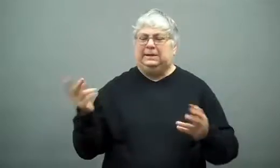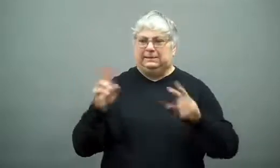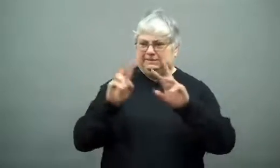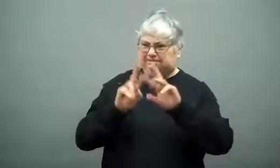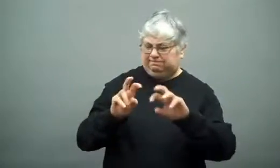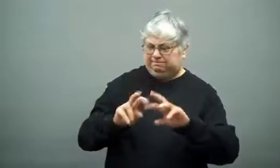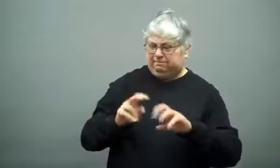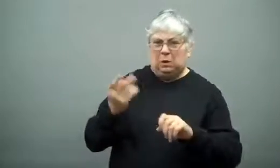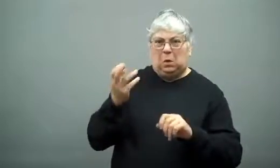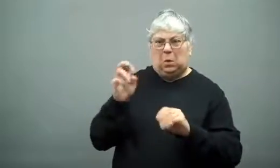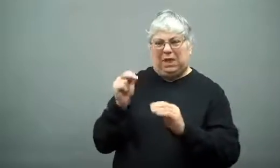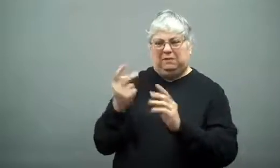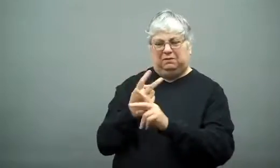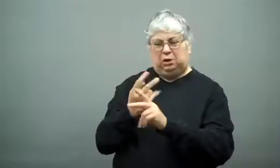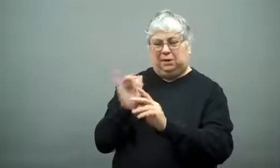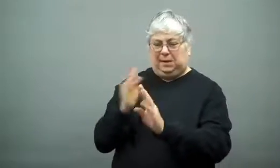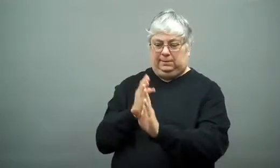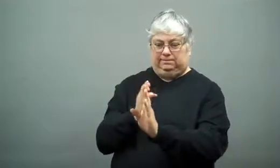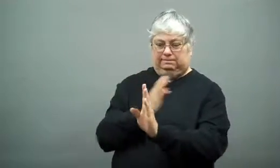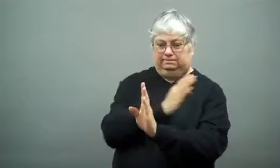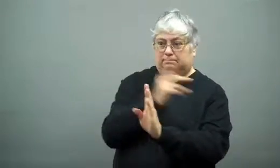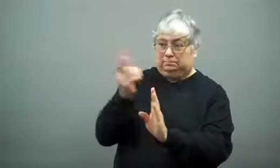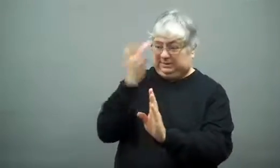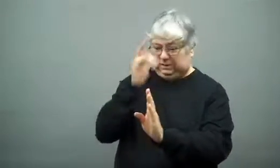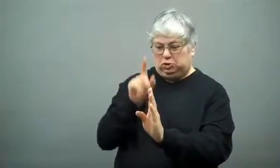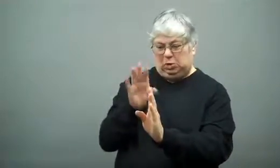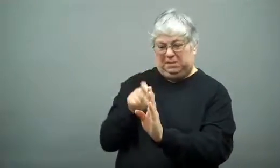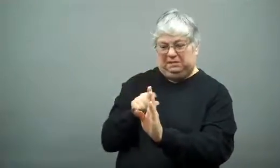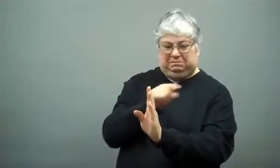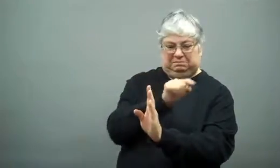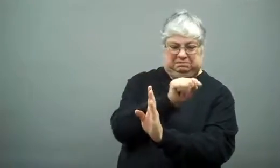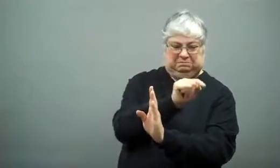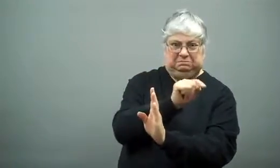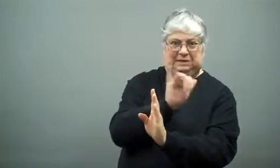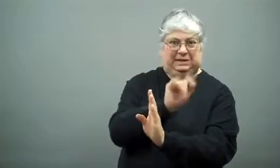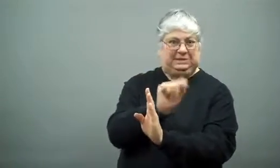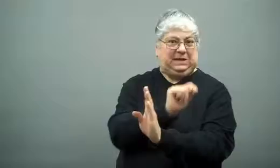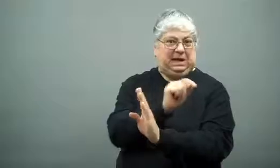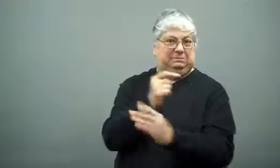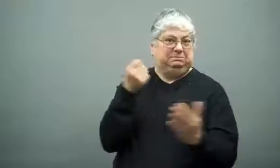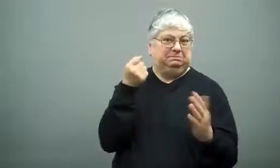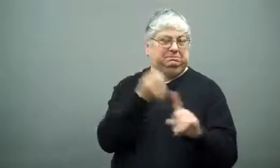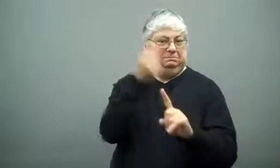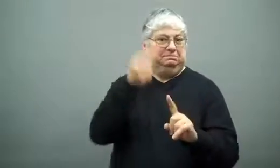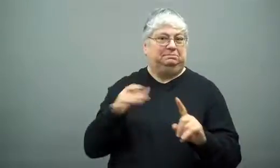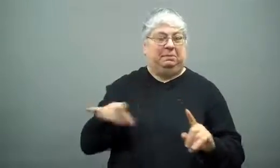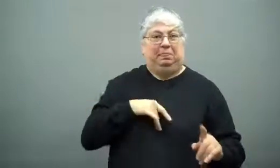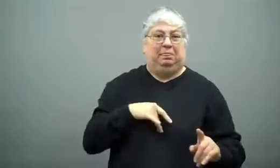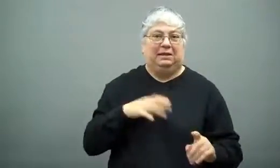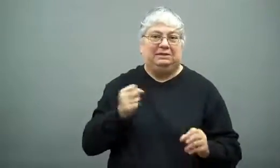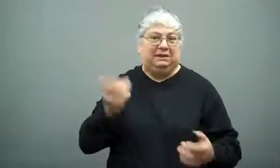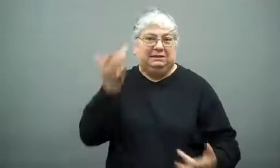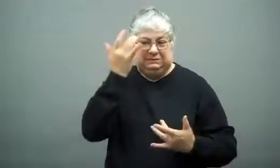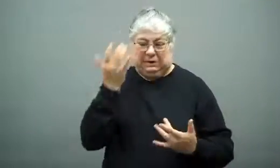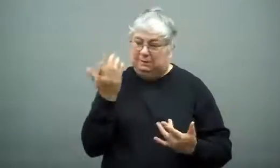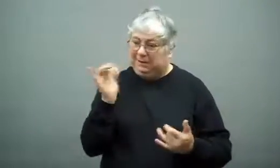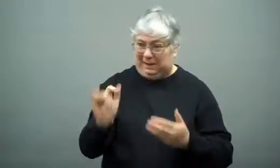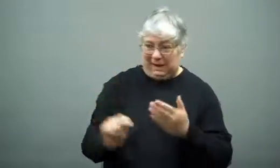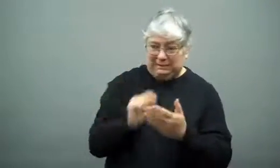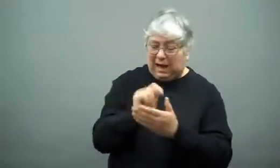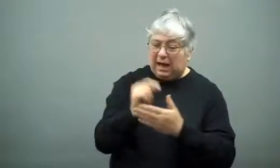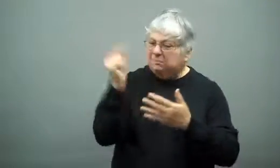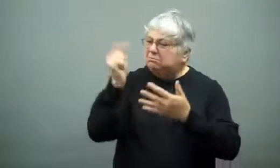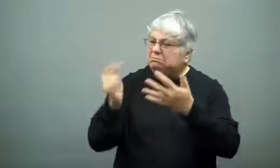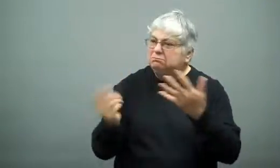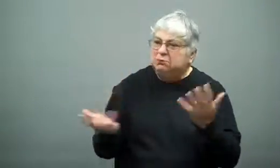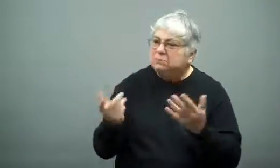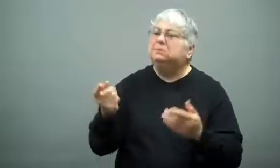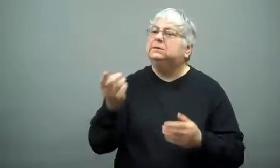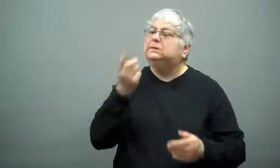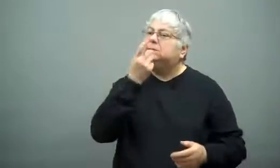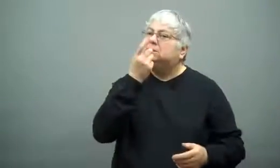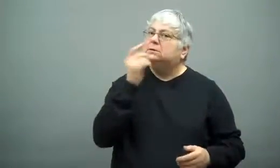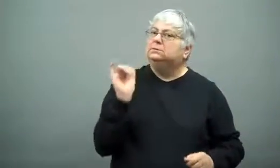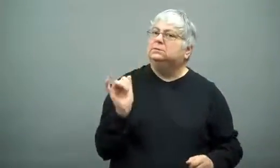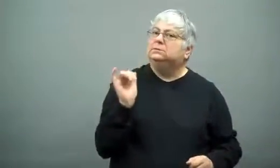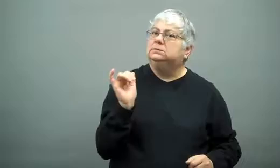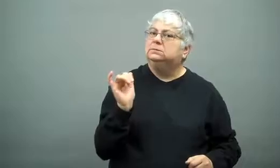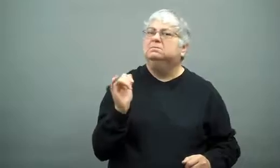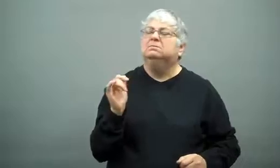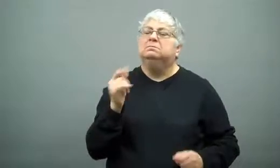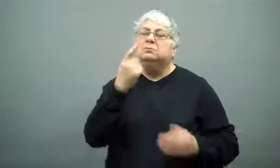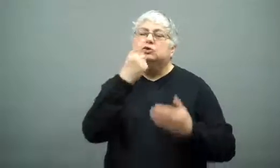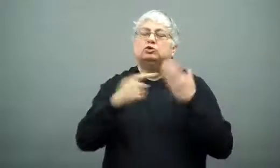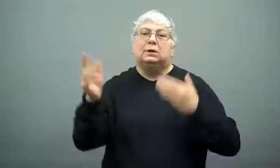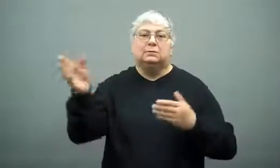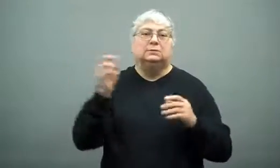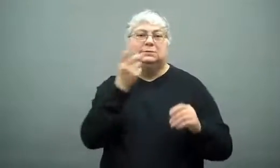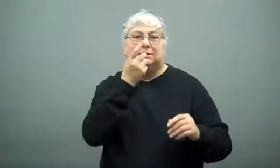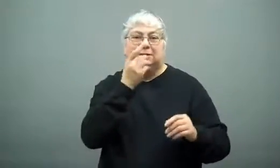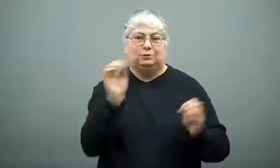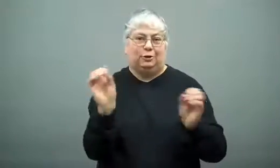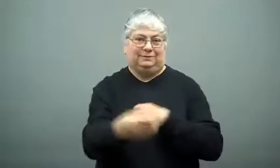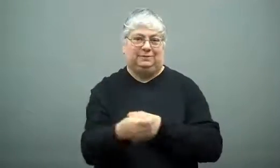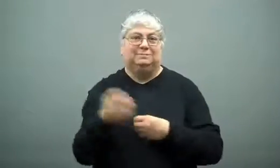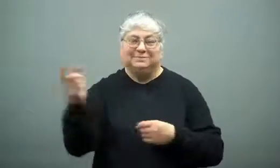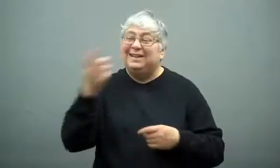It was determined the person saw a dentist around the time of infection.